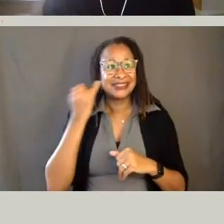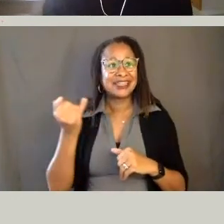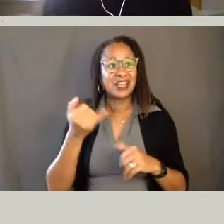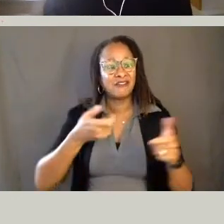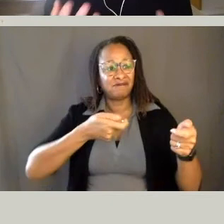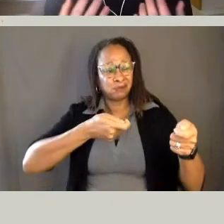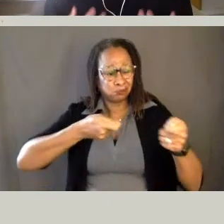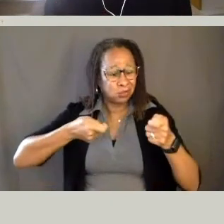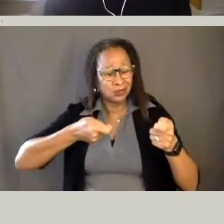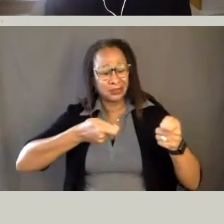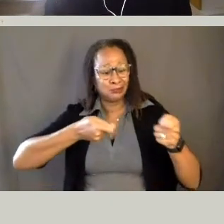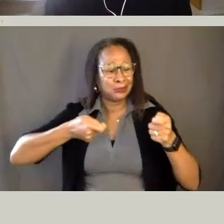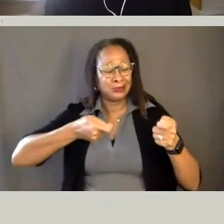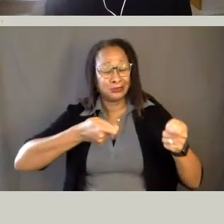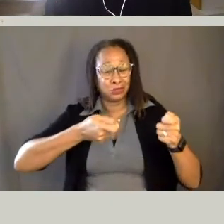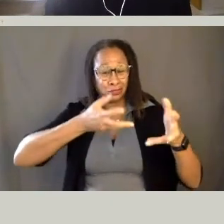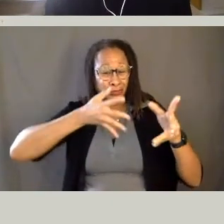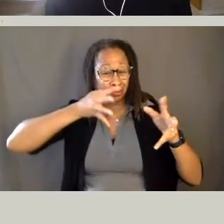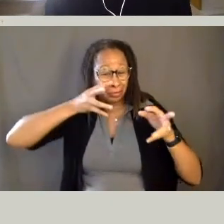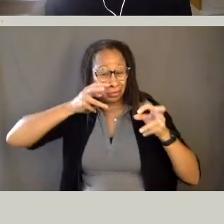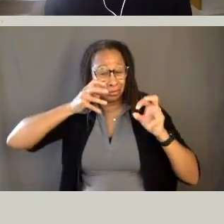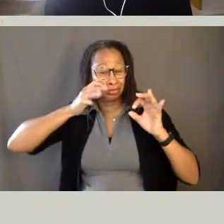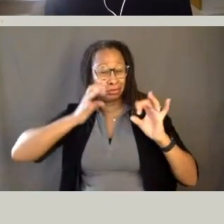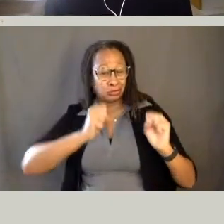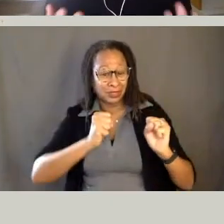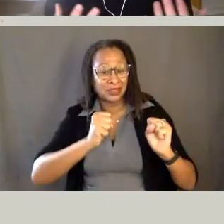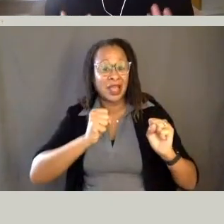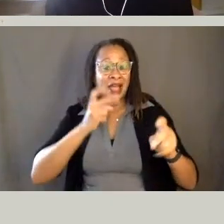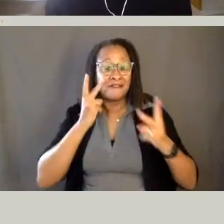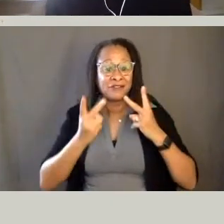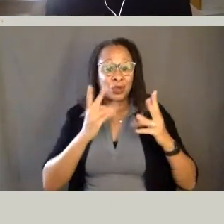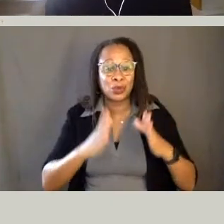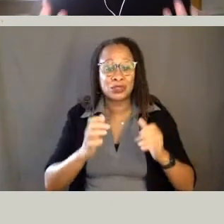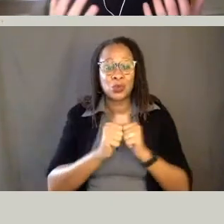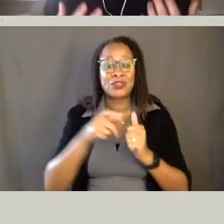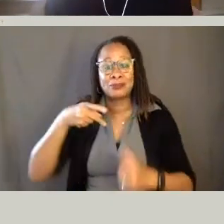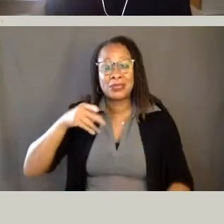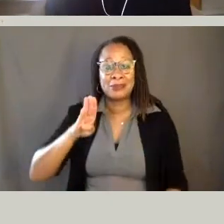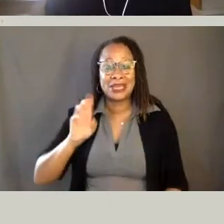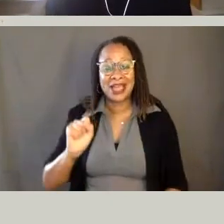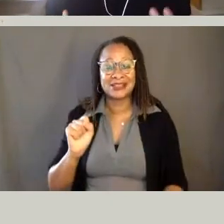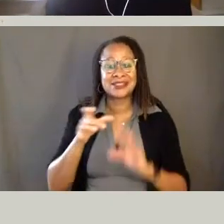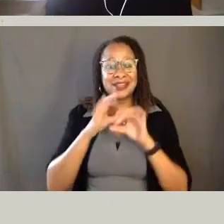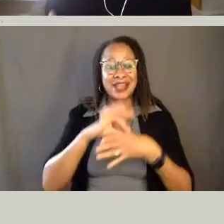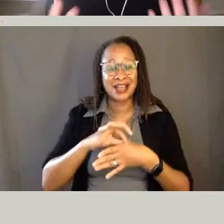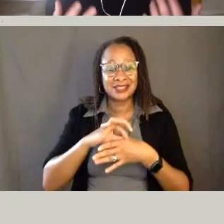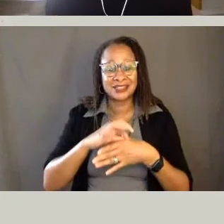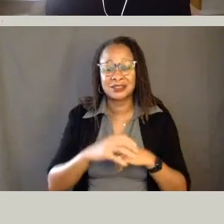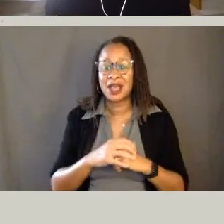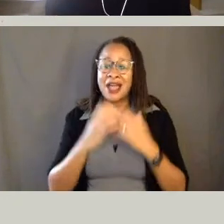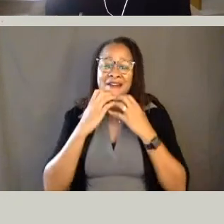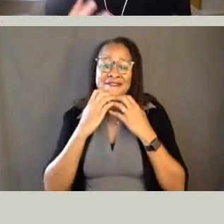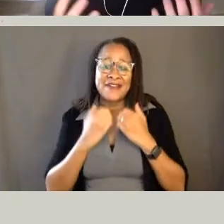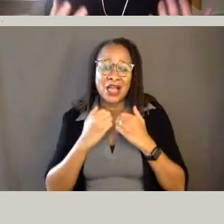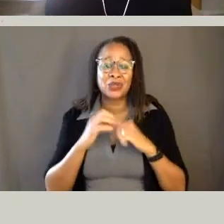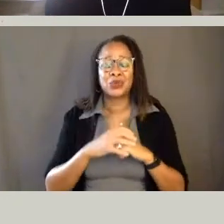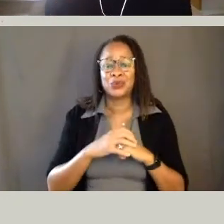and attracting viewers with kind of PBS content with you know, value content prestigious,